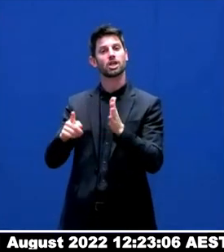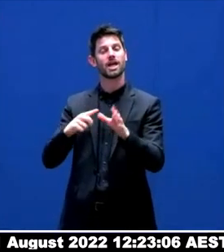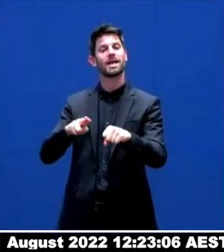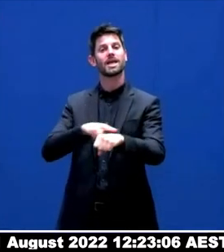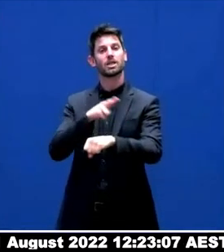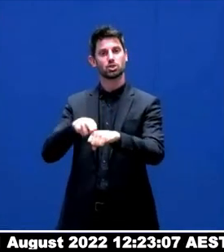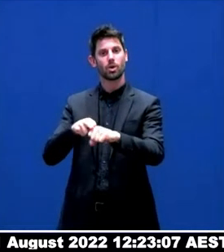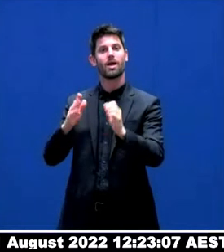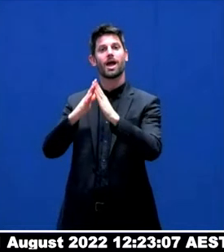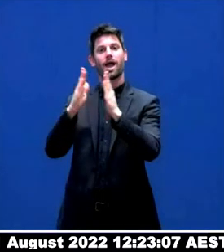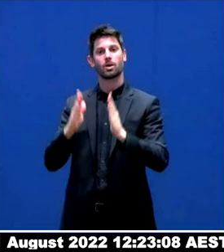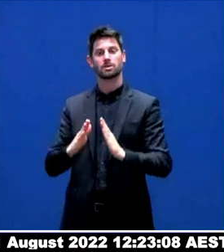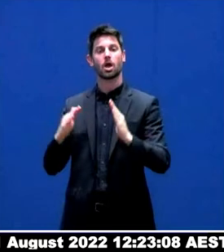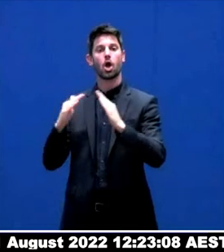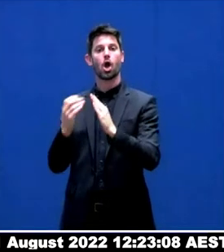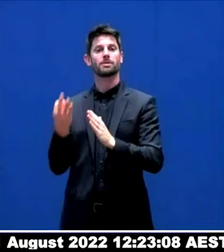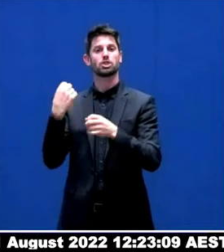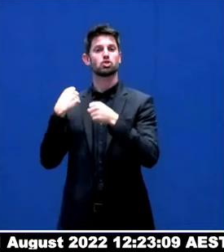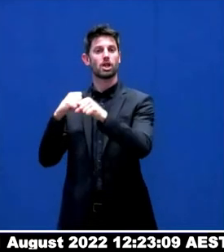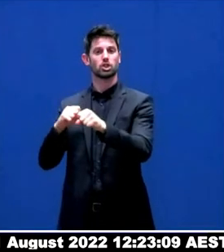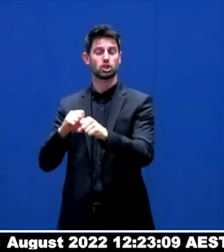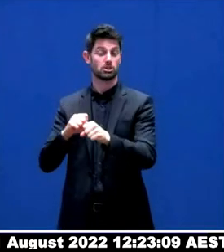Housing Strategy that I was asking Mr Flavel about this morning?